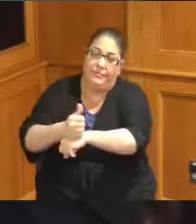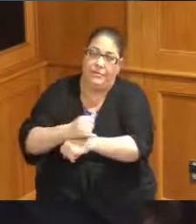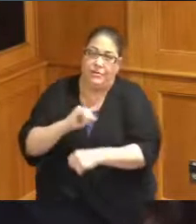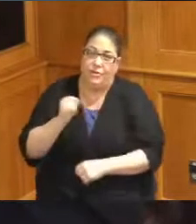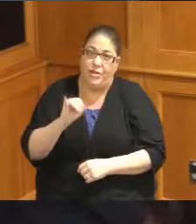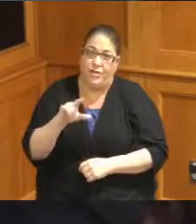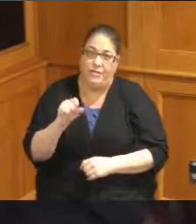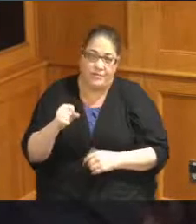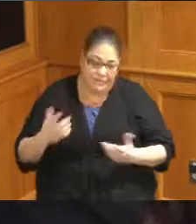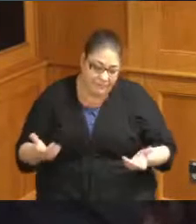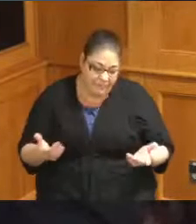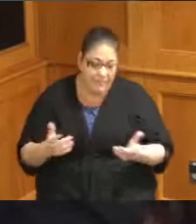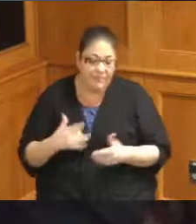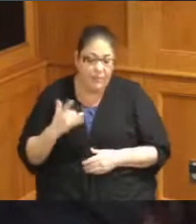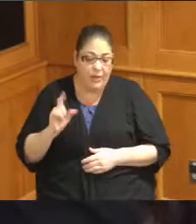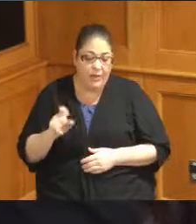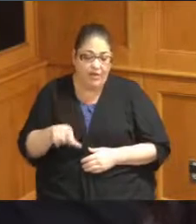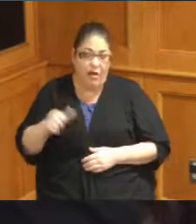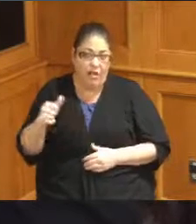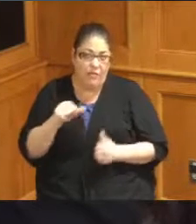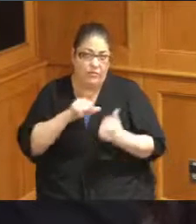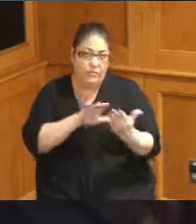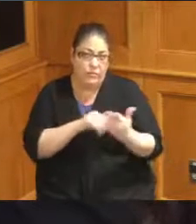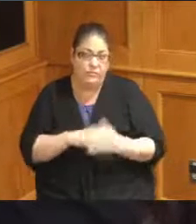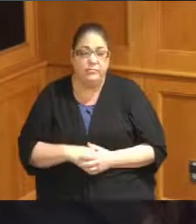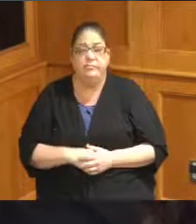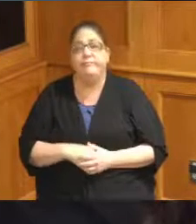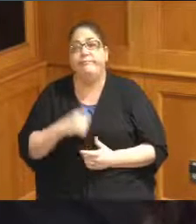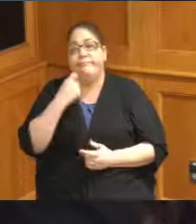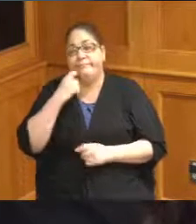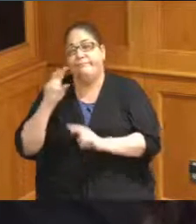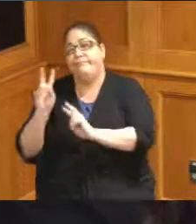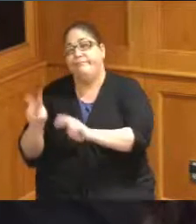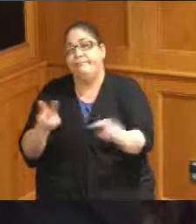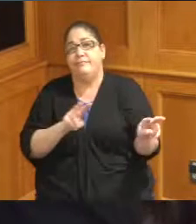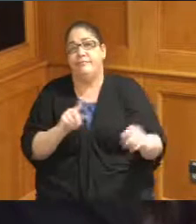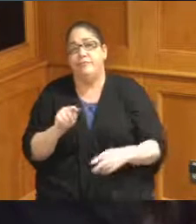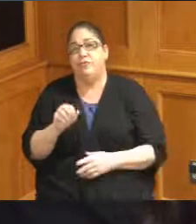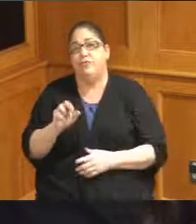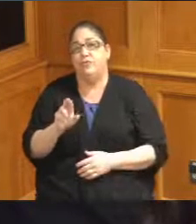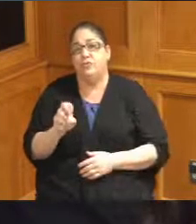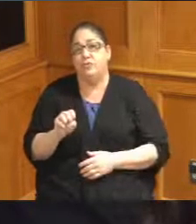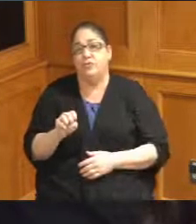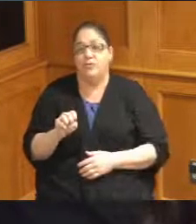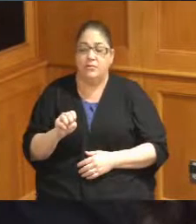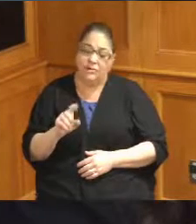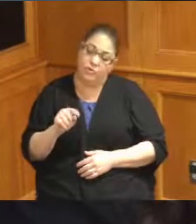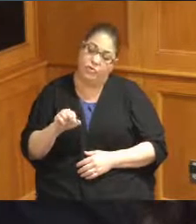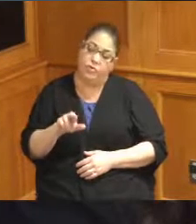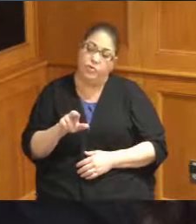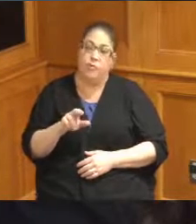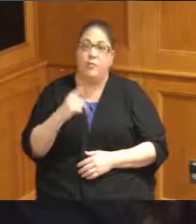I took a tour of a building in Bond Hill just to take a tour and see different options and I also